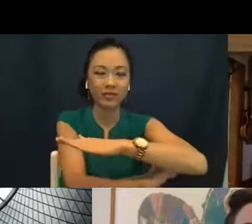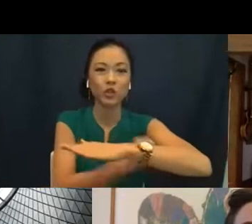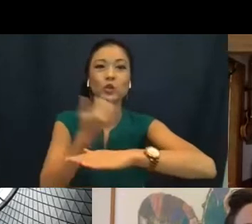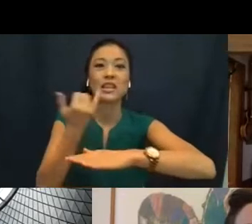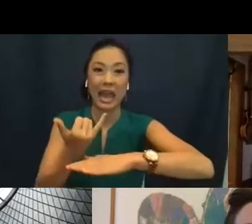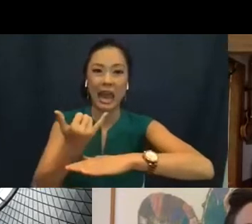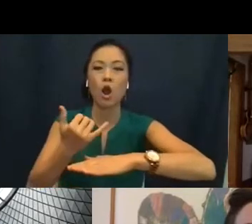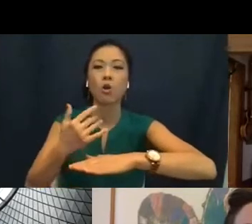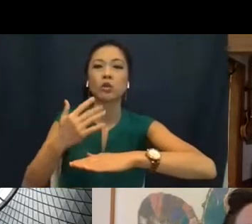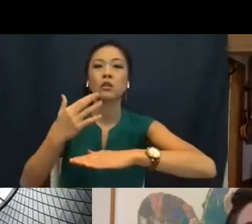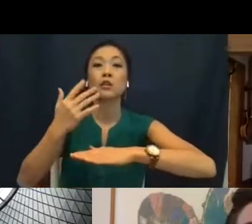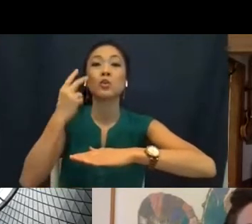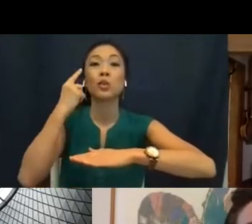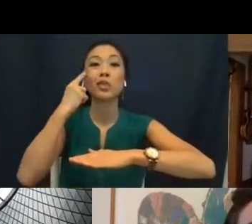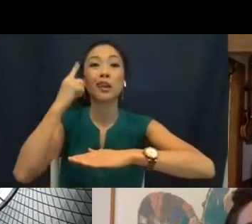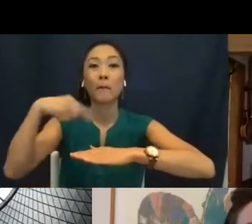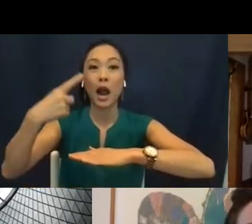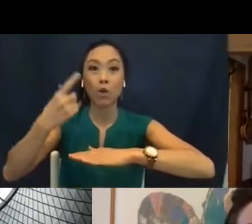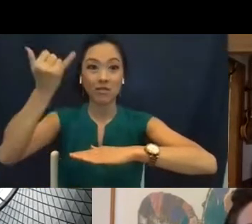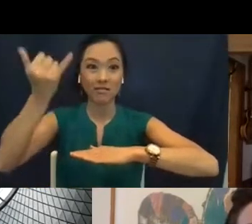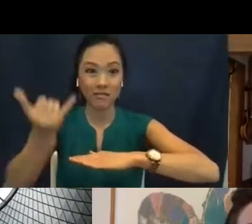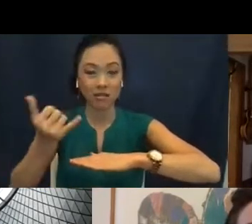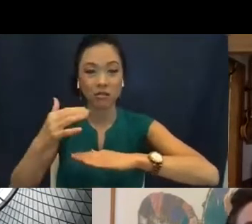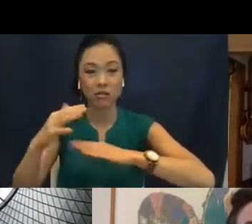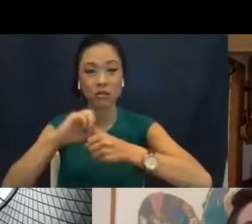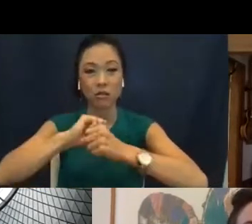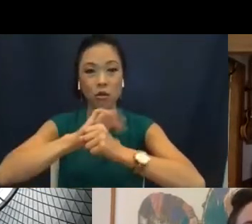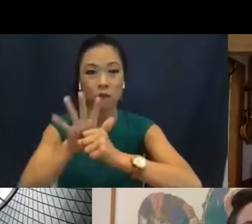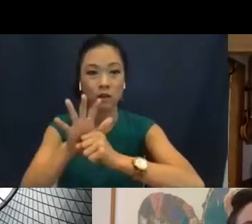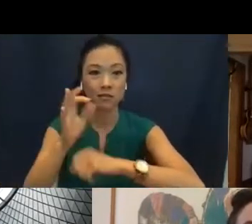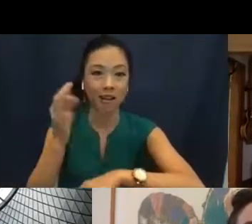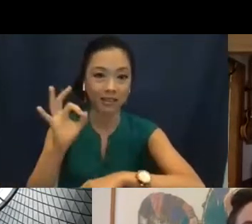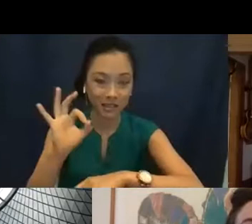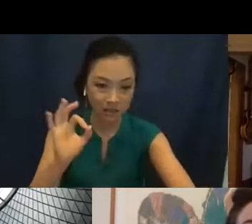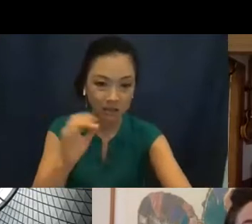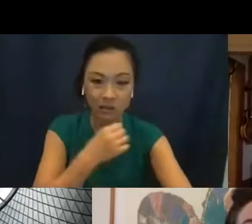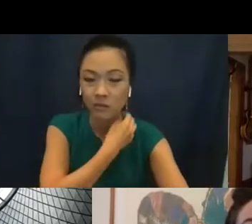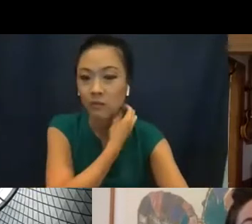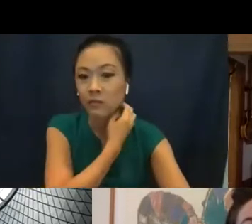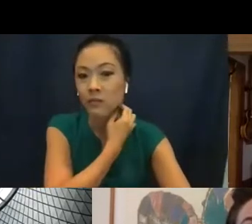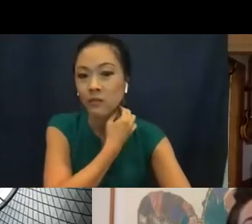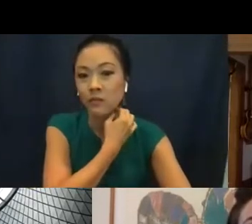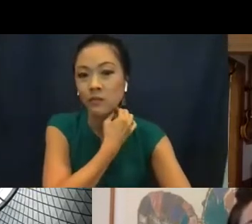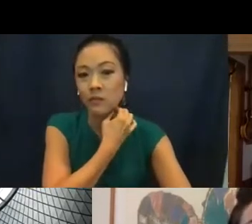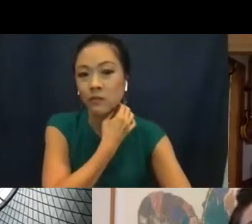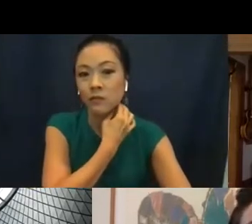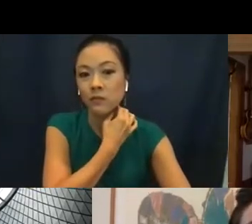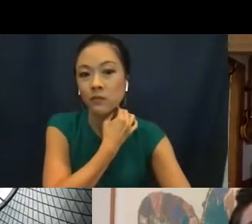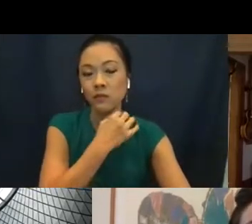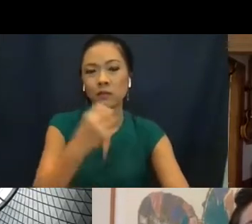moment when we're again sort of confronting a deeply present medical situation. Alice